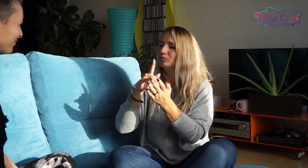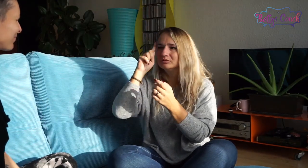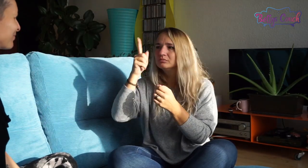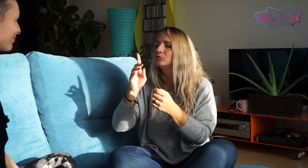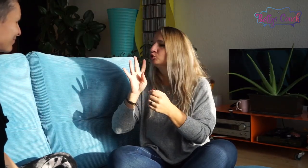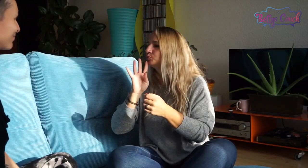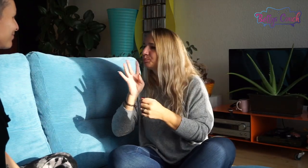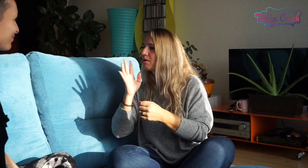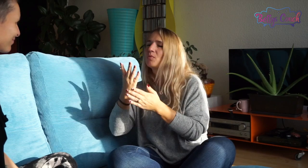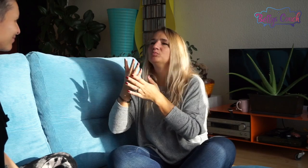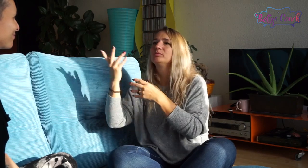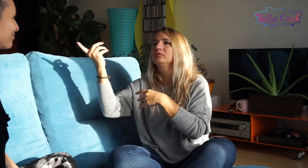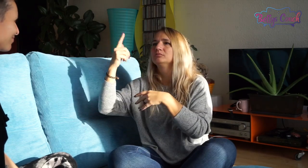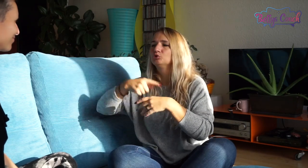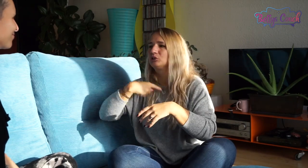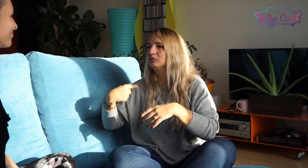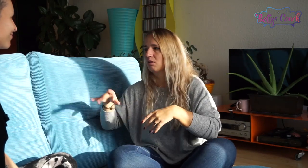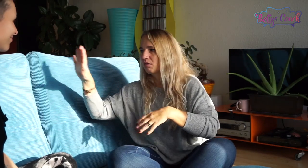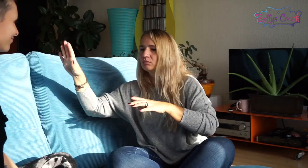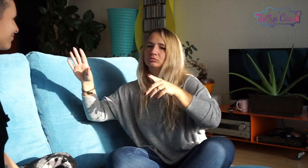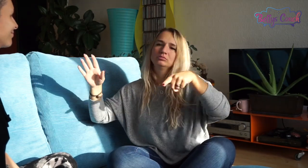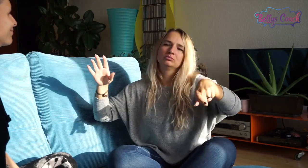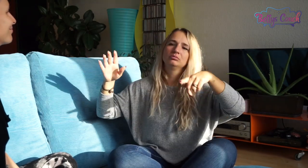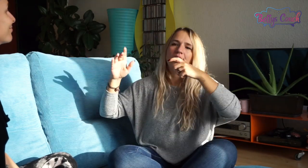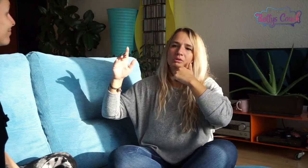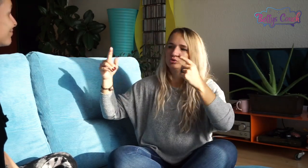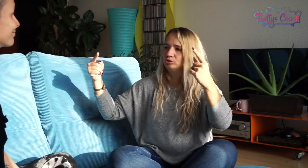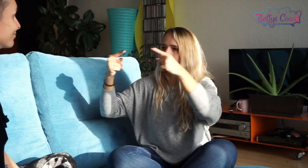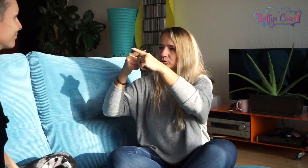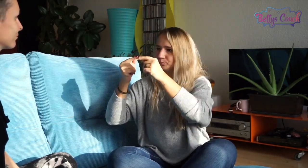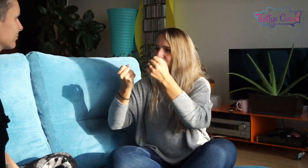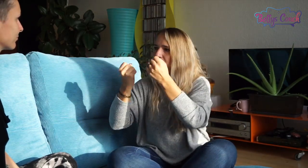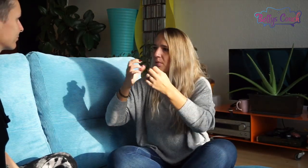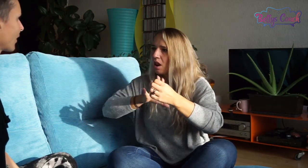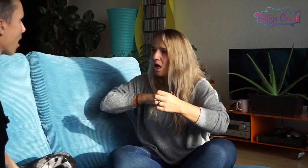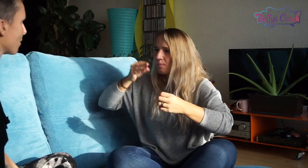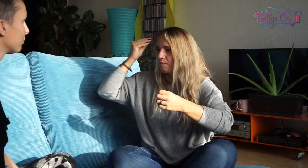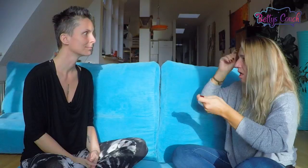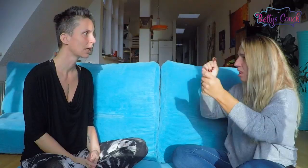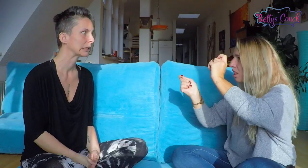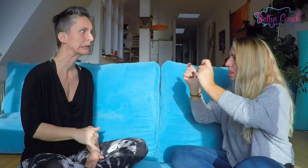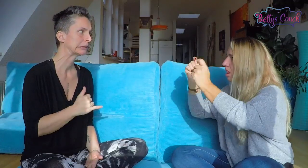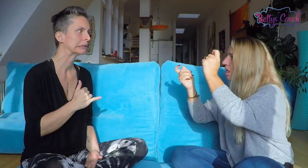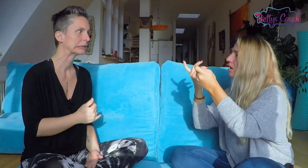If someone e.g. only know Chinese and the other only English, then it is difficult & they take longer to master each other's language.